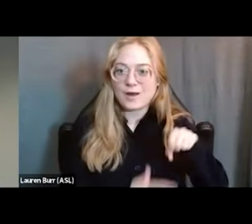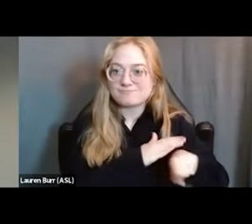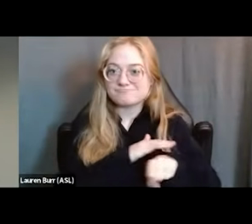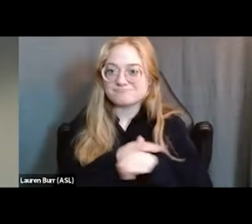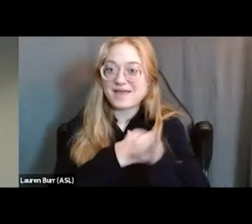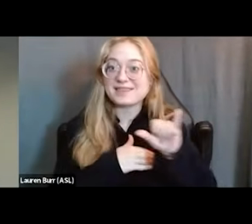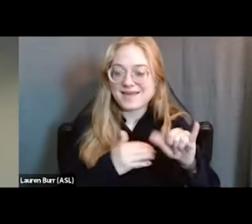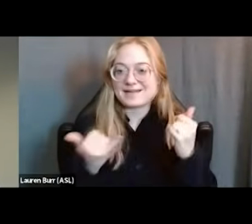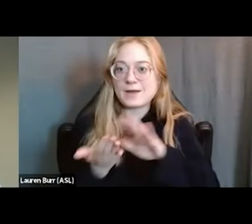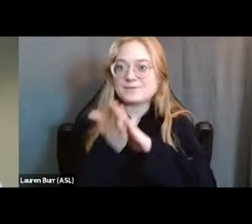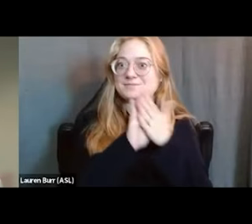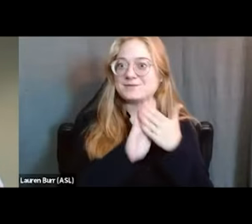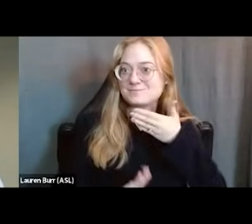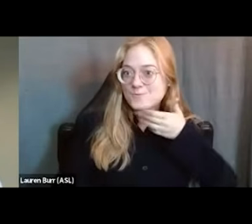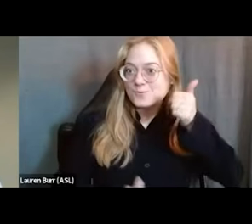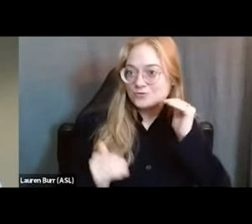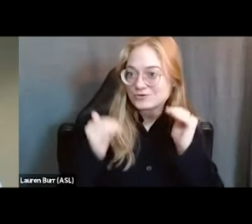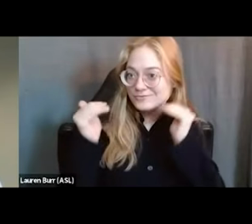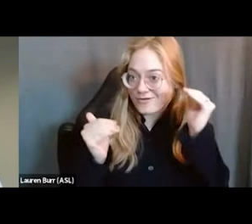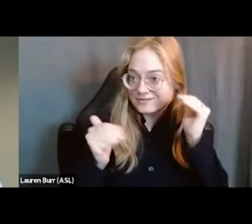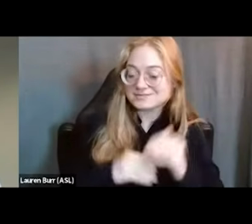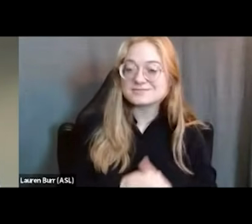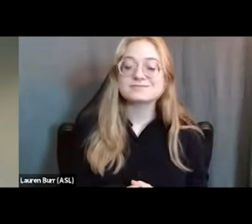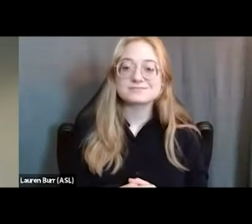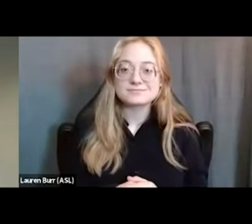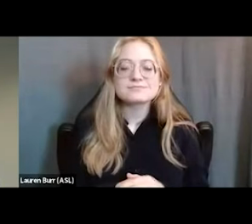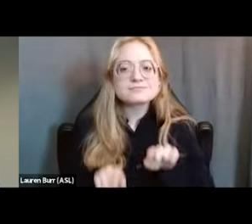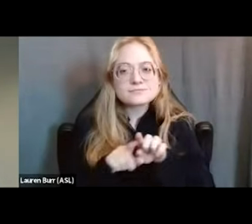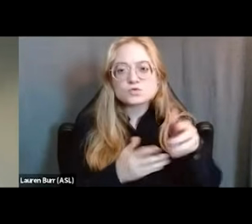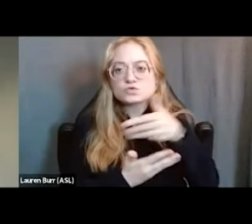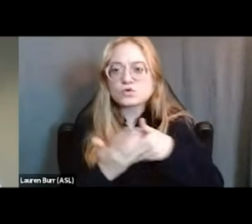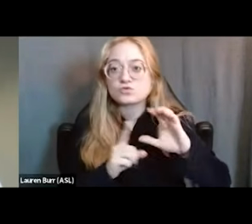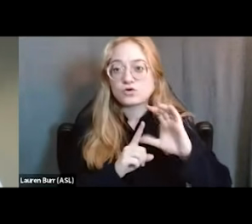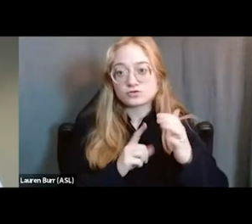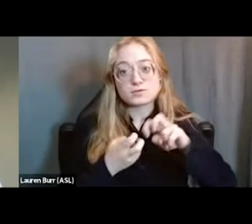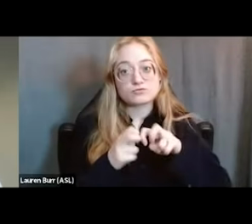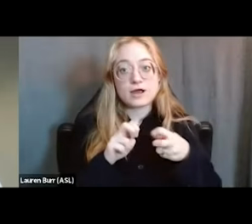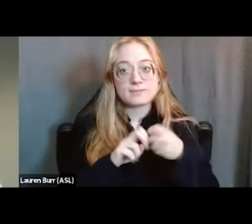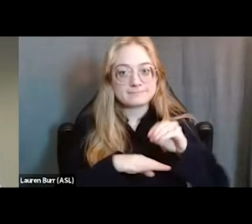is entering this stage of life, but there are also some social and cultural issues that are contributing to this as well.